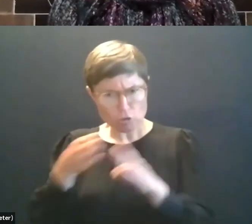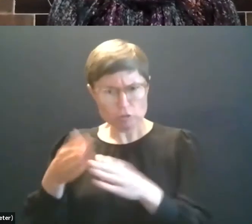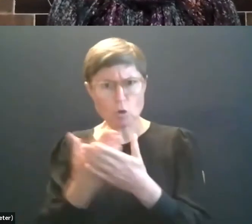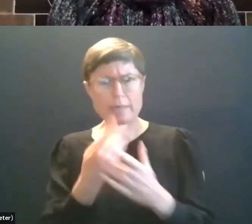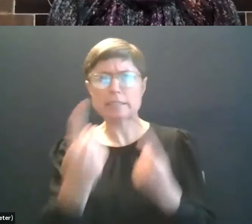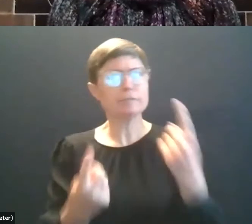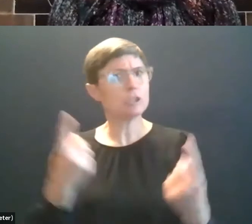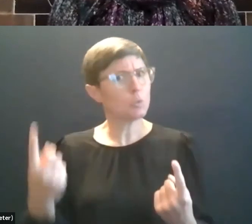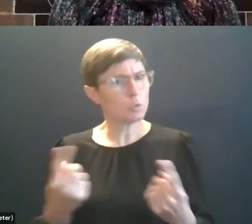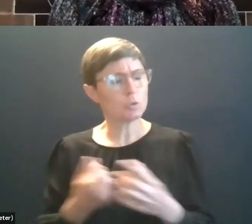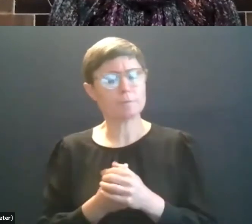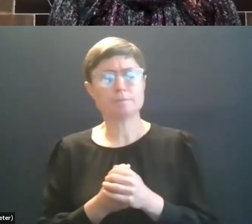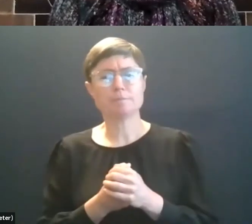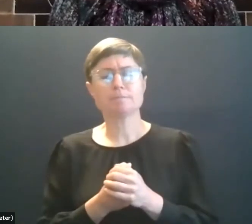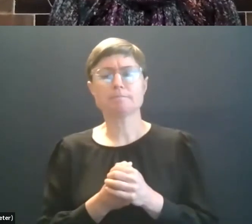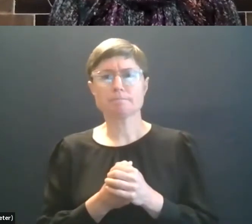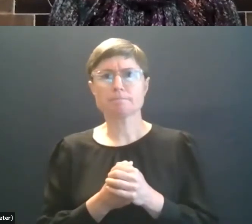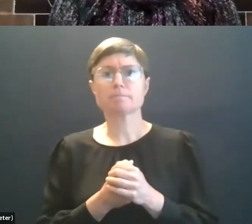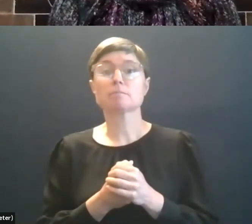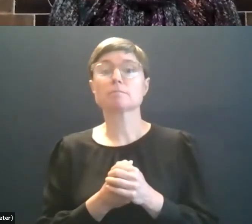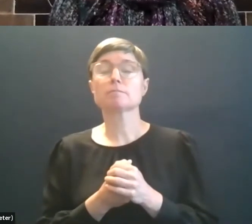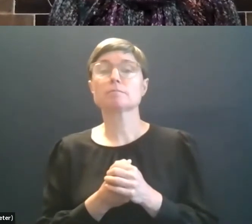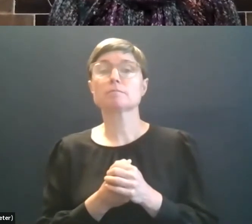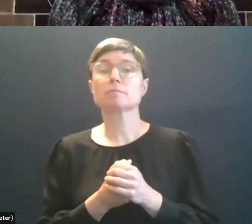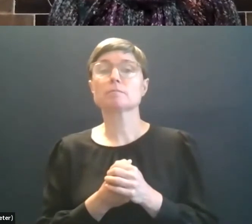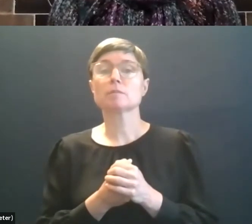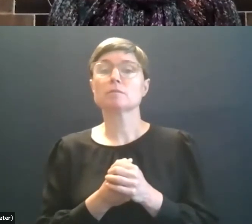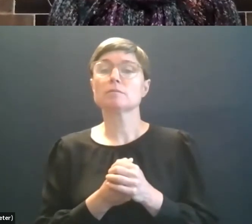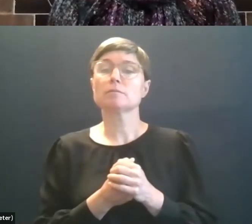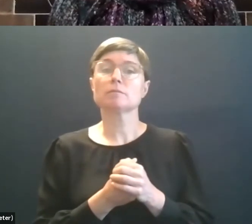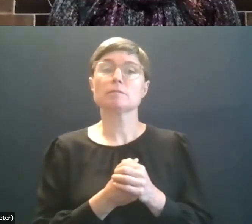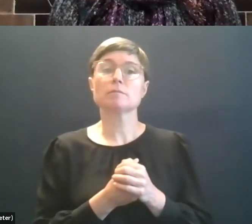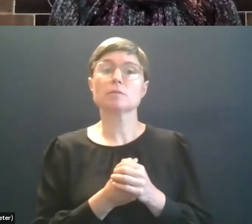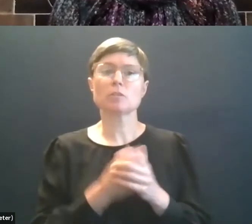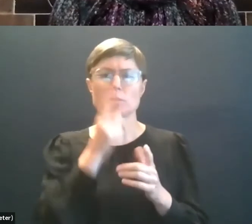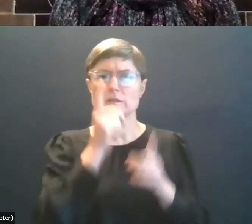between an individual's human rights being in conflict with someone else's human rights.